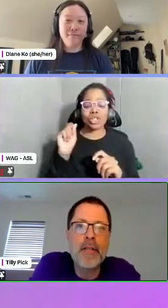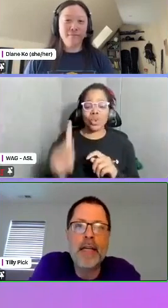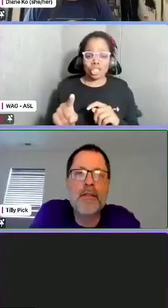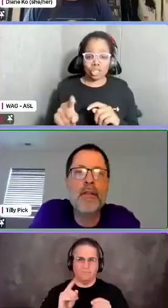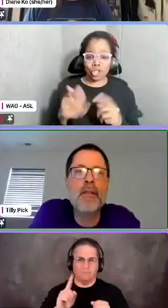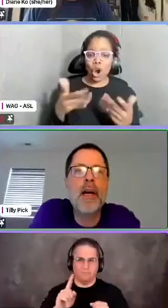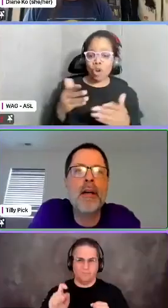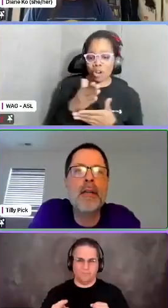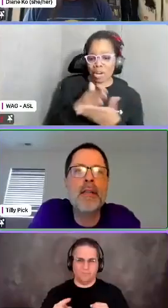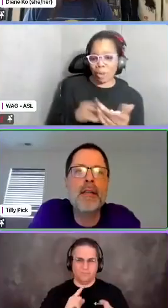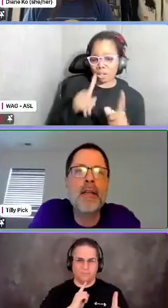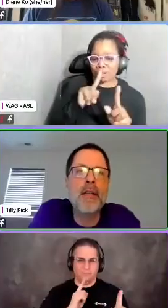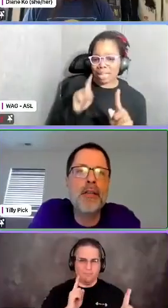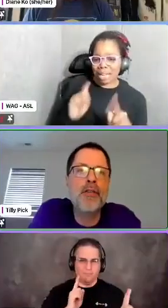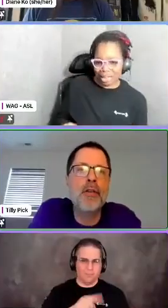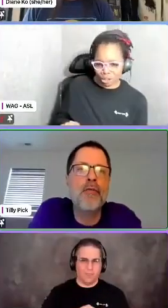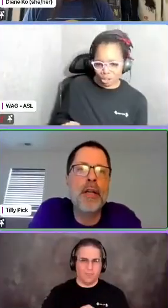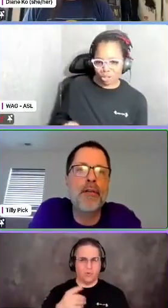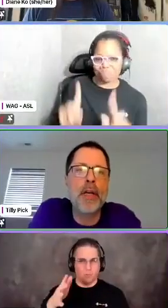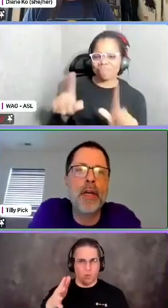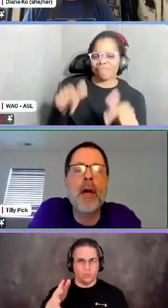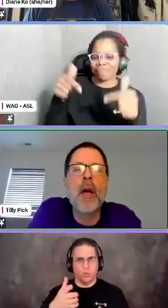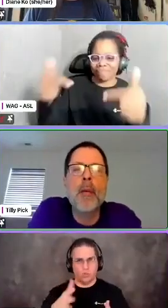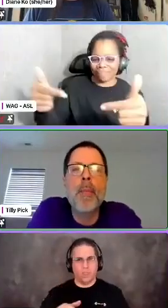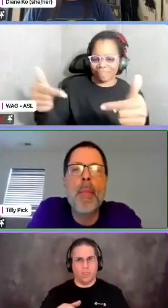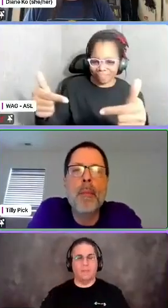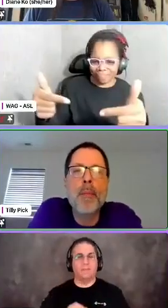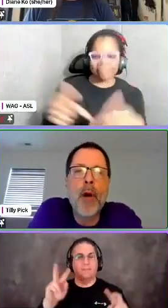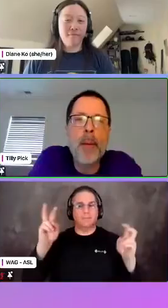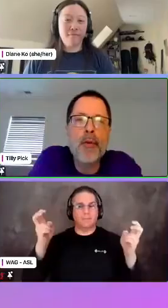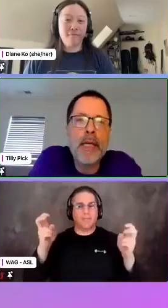definitely say user test with your users and see which one makes more sense for them.